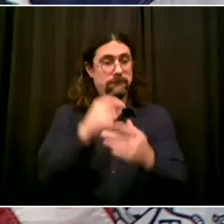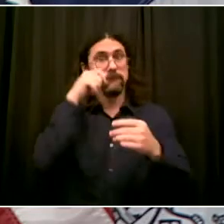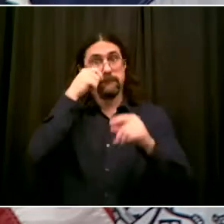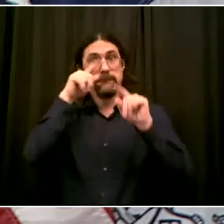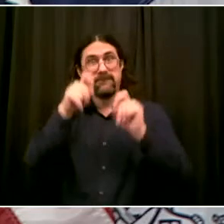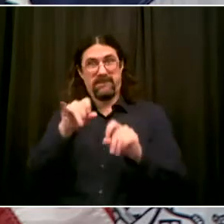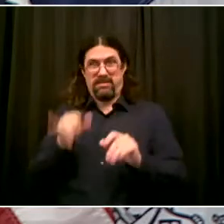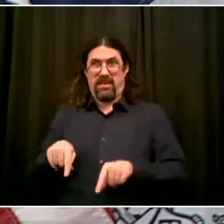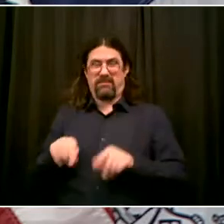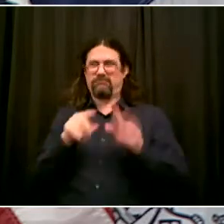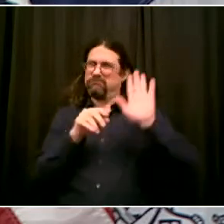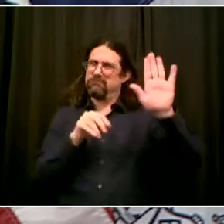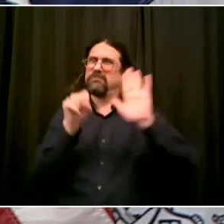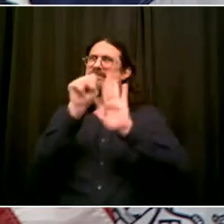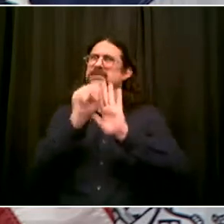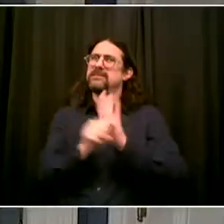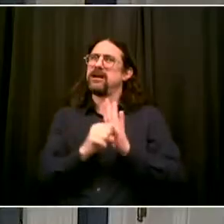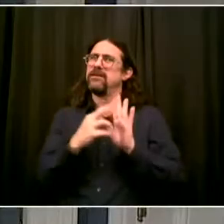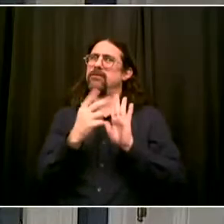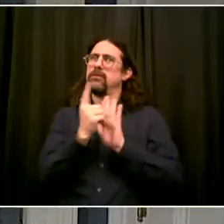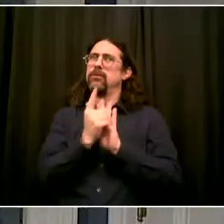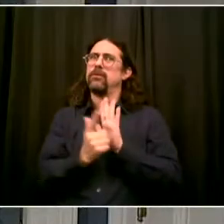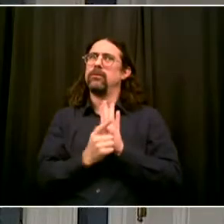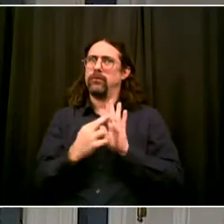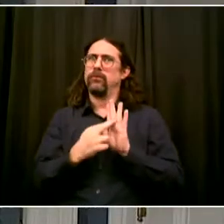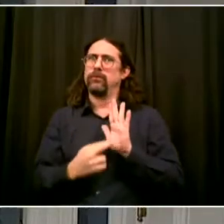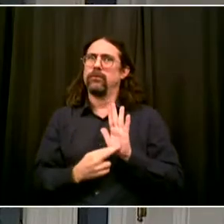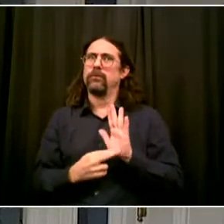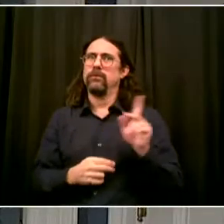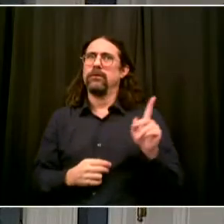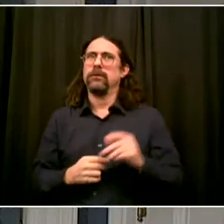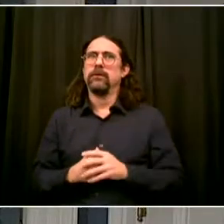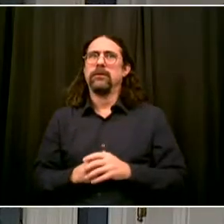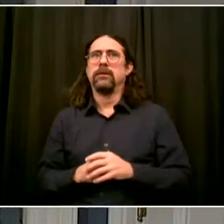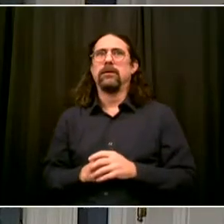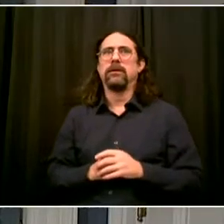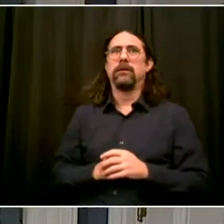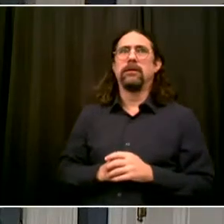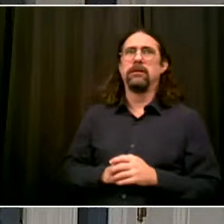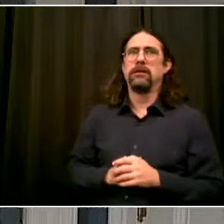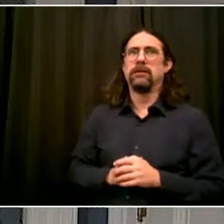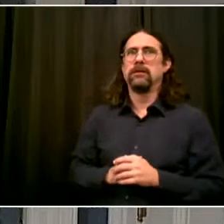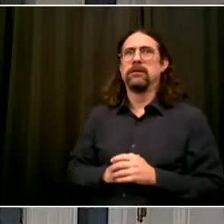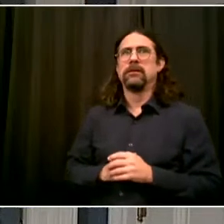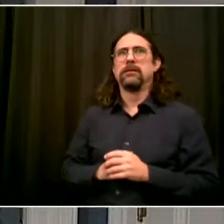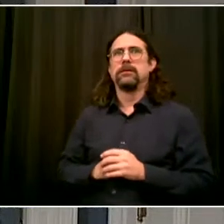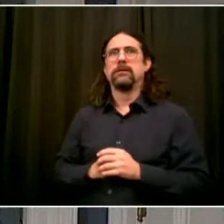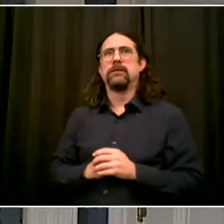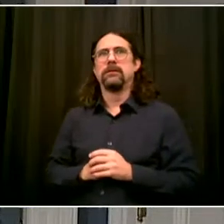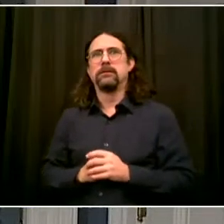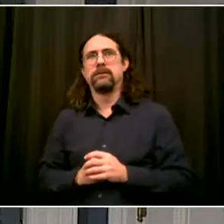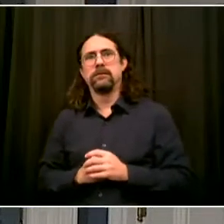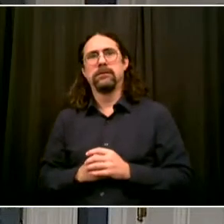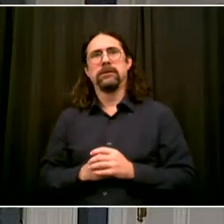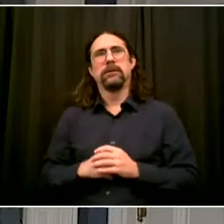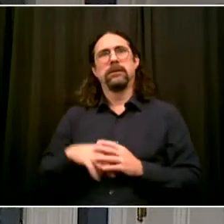PENALTIES. THIS IS NOT A DRILL. THIS IS NOT A TEST. THIS IS THE REAL THING THAT'S BEARING DOWN ON